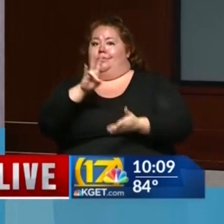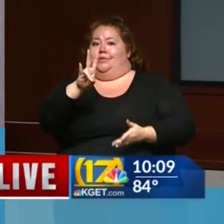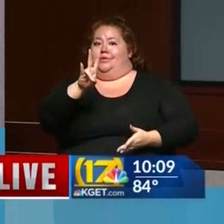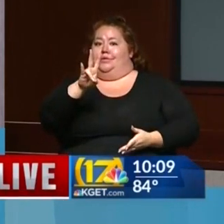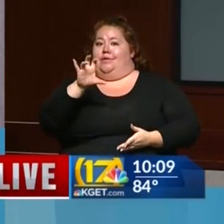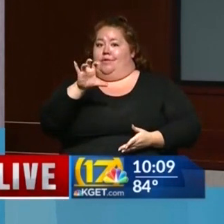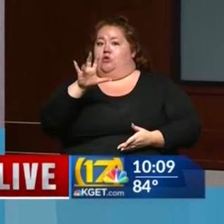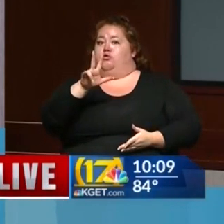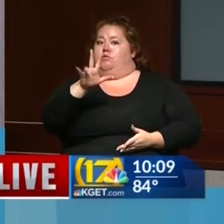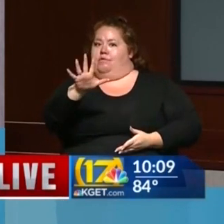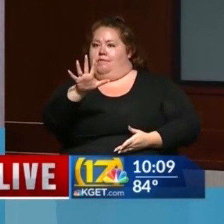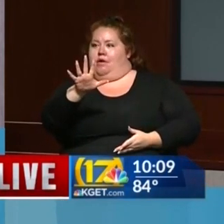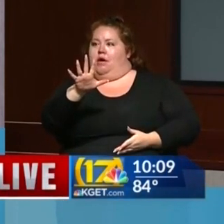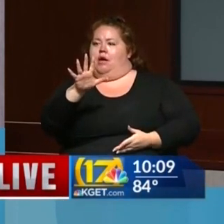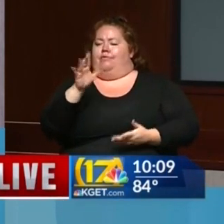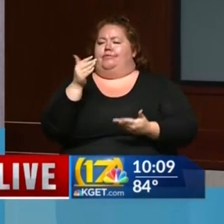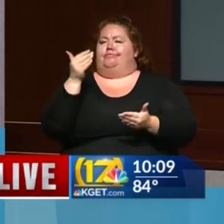OF 30 THIS 30,200,184 POSITIVE